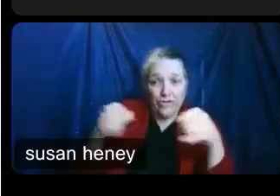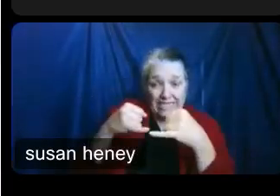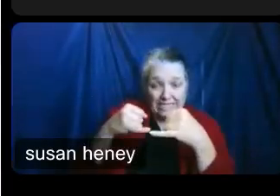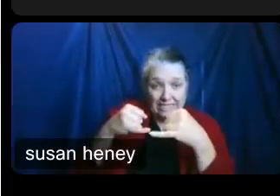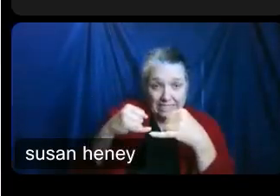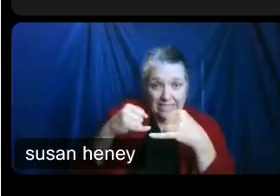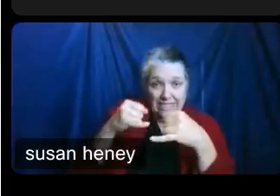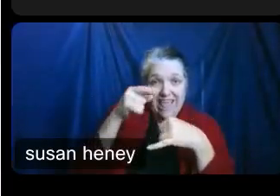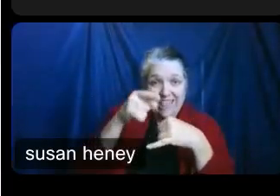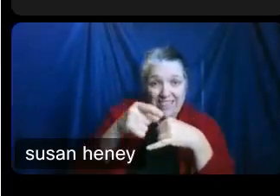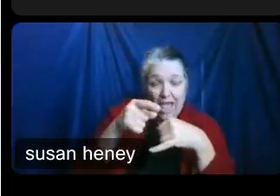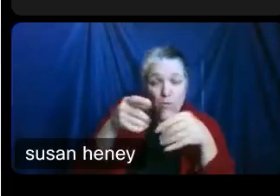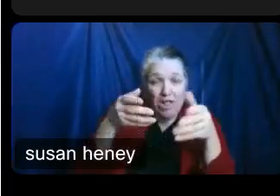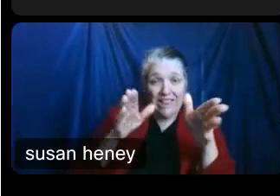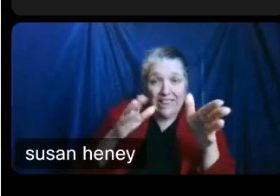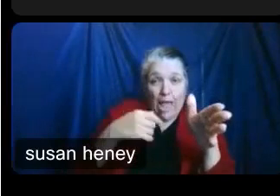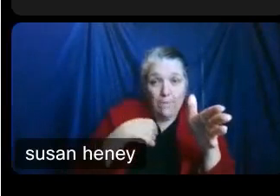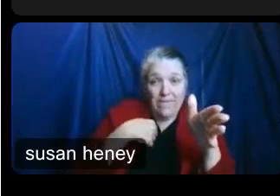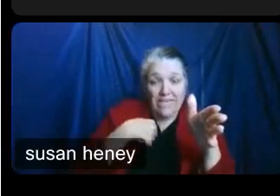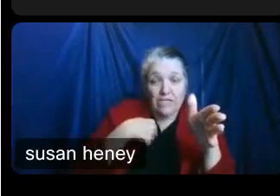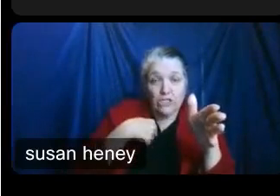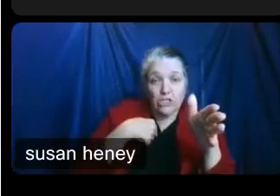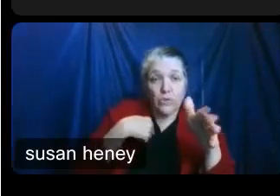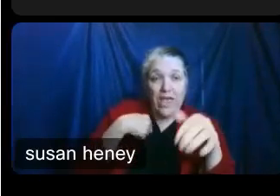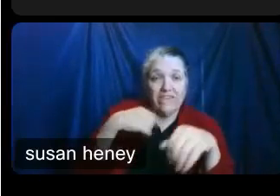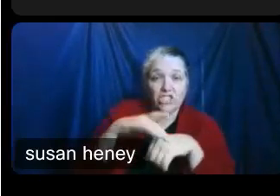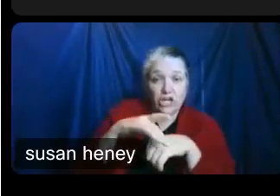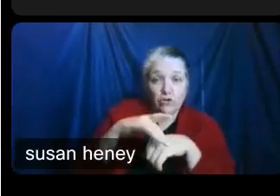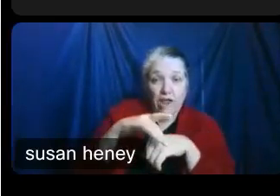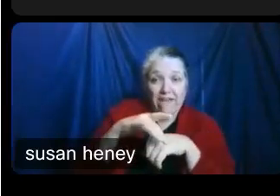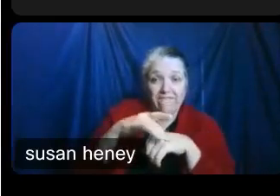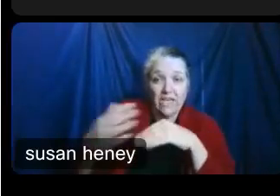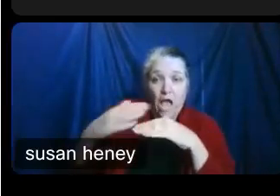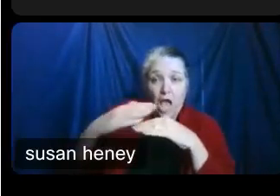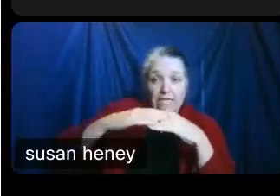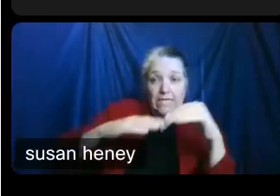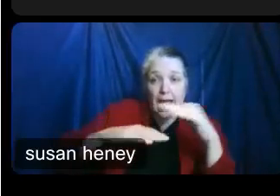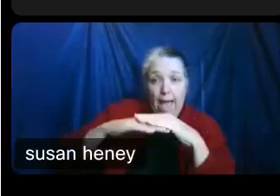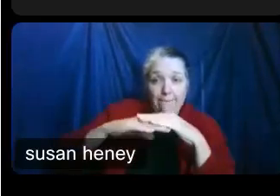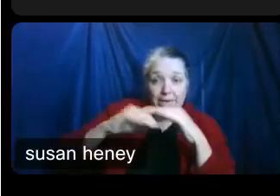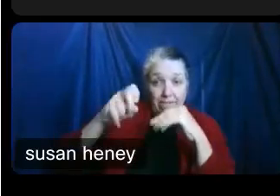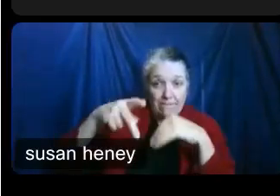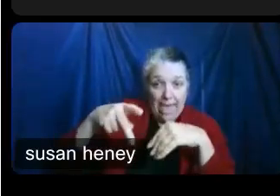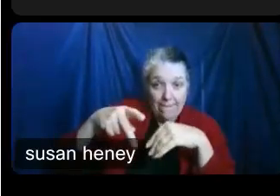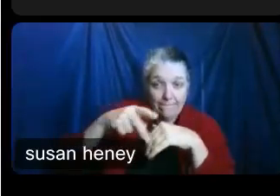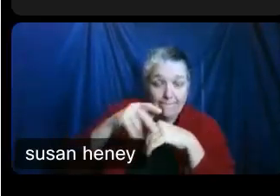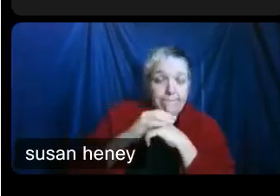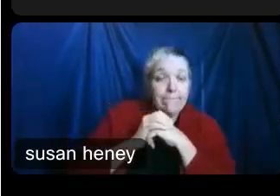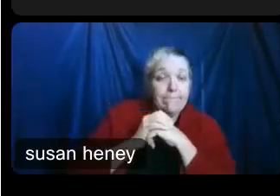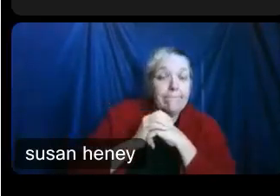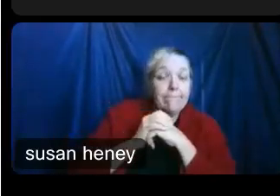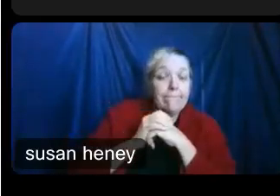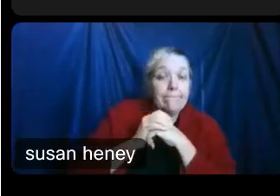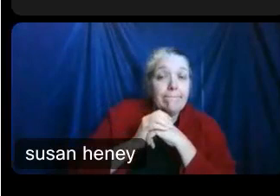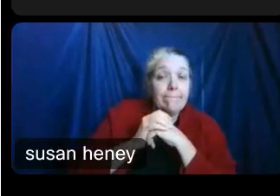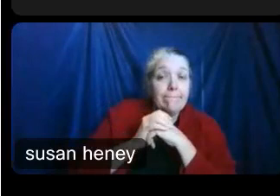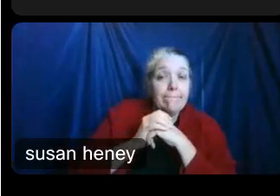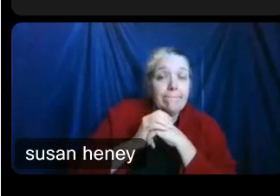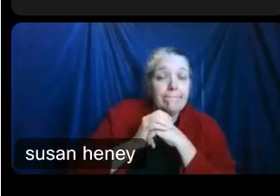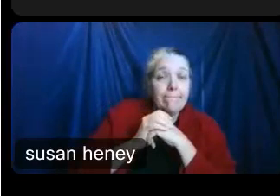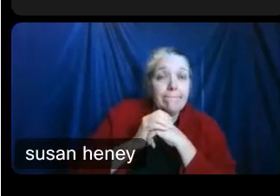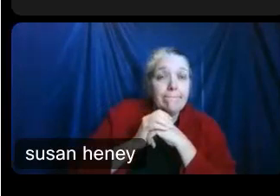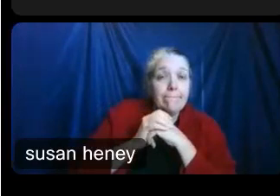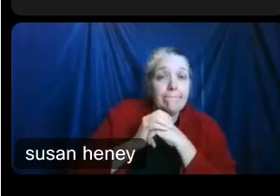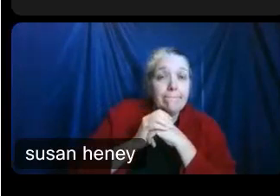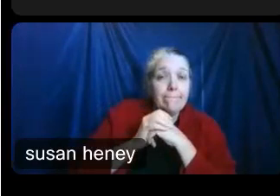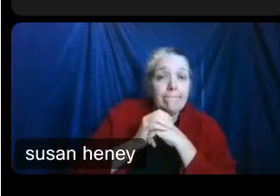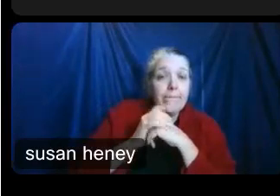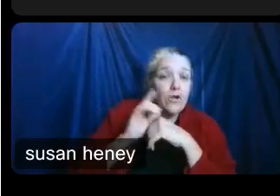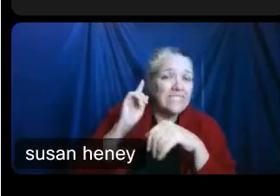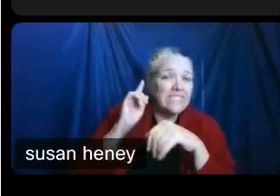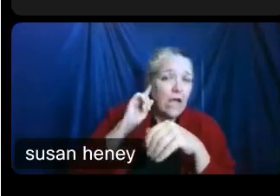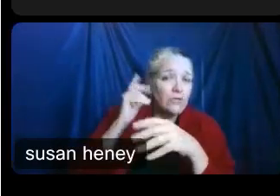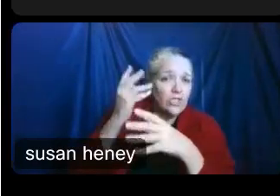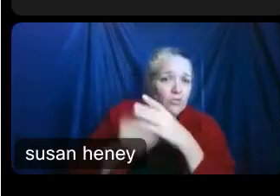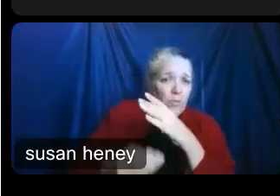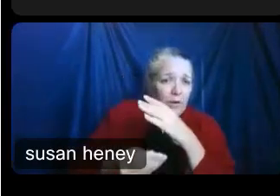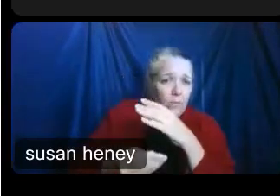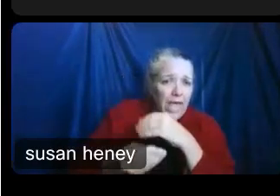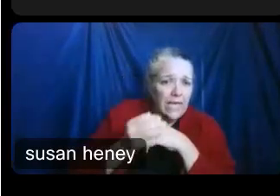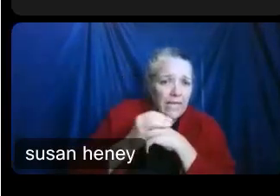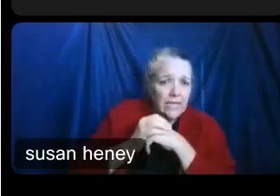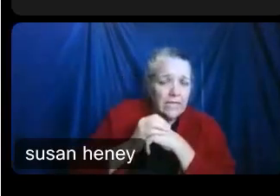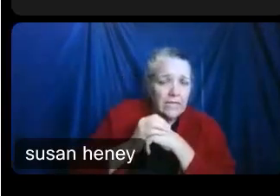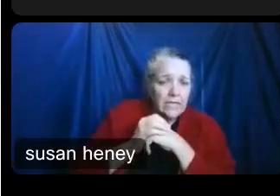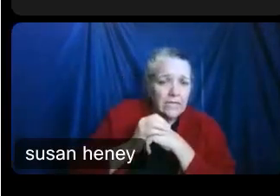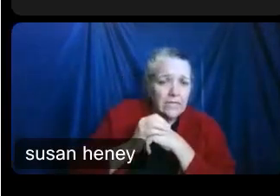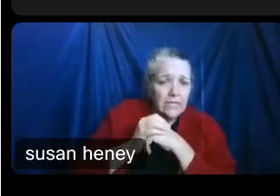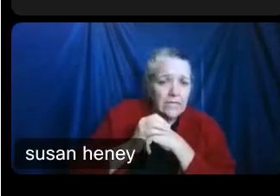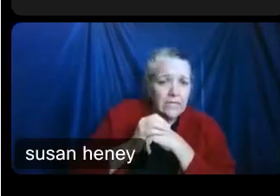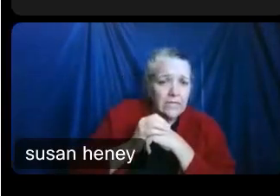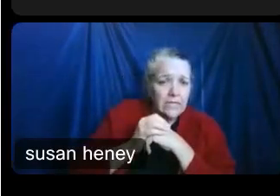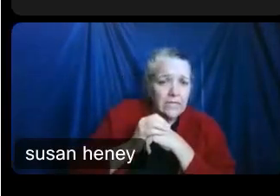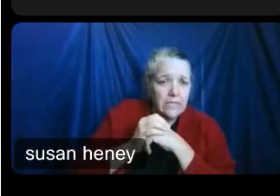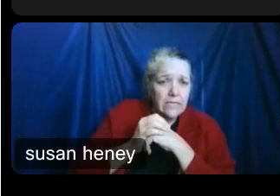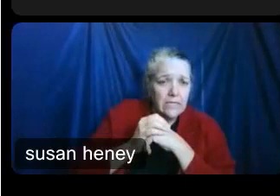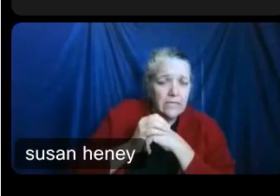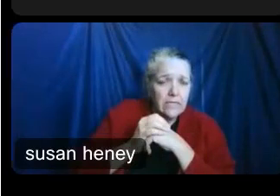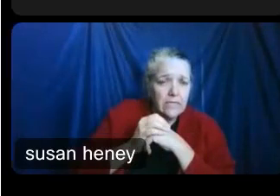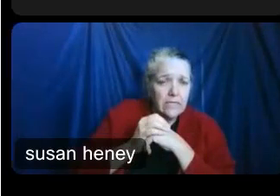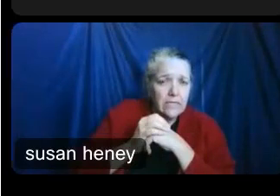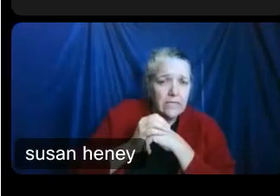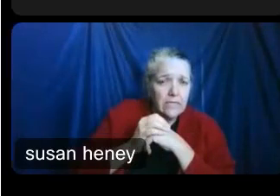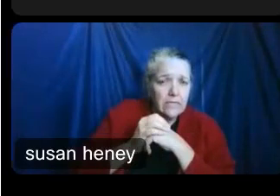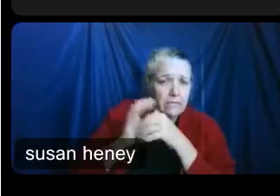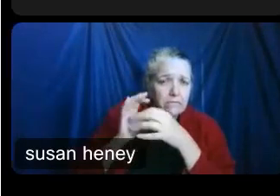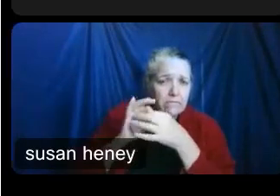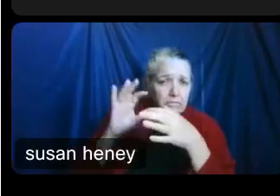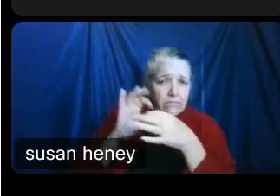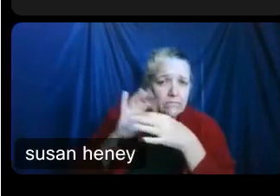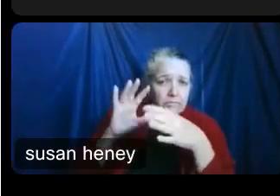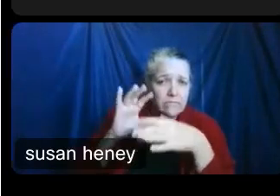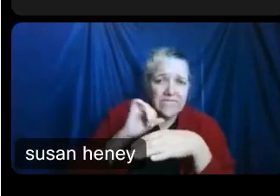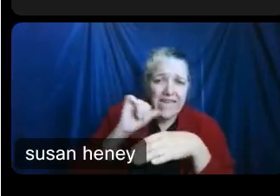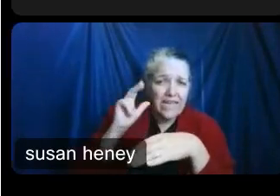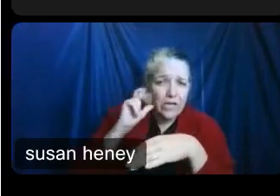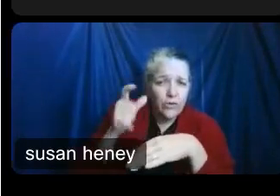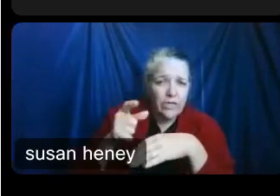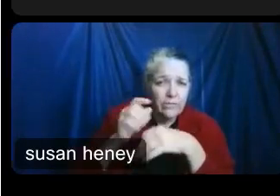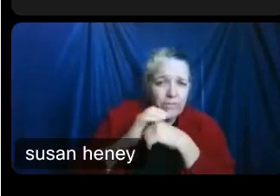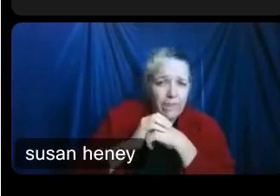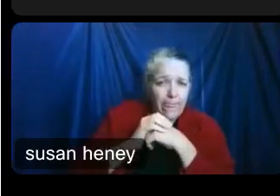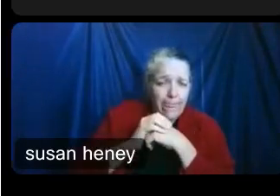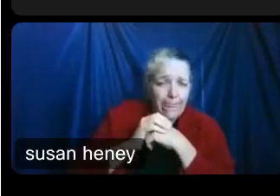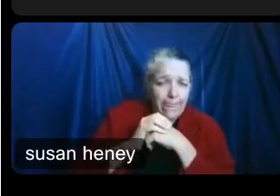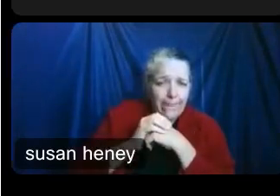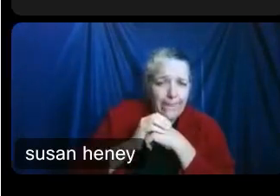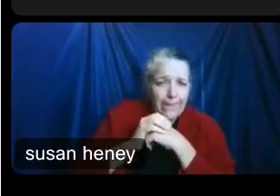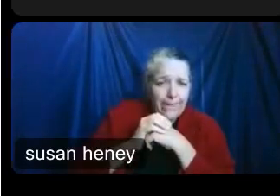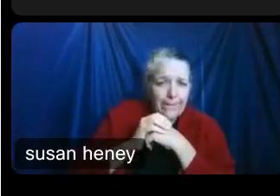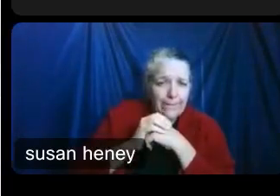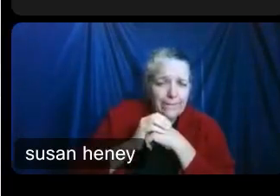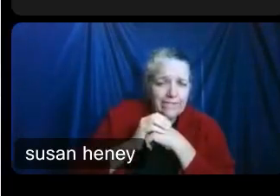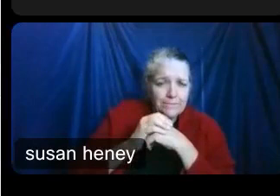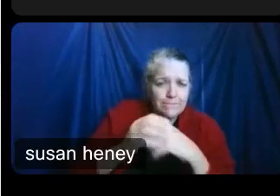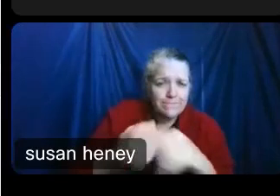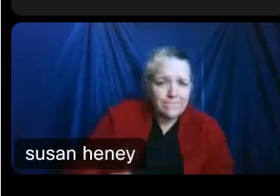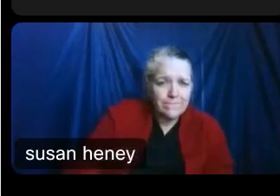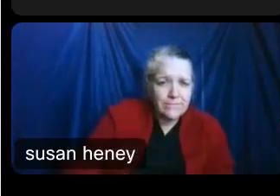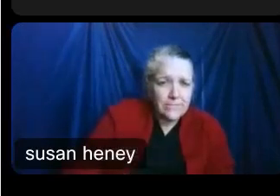to allow me to overlay some geographic boundaries on top of this map. So, if I-- If I zoom out